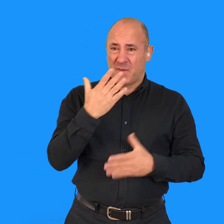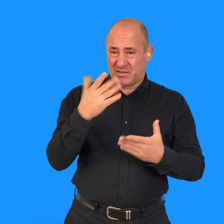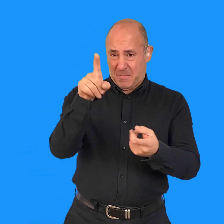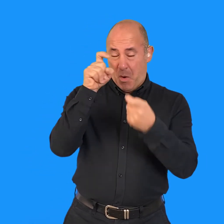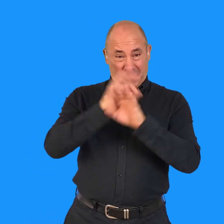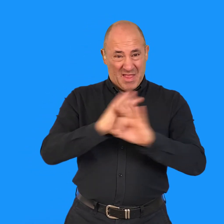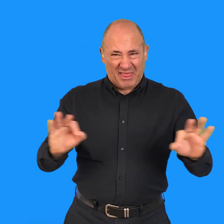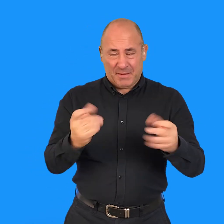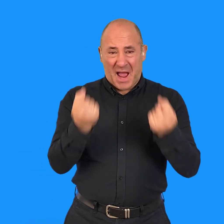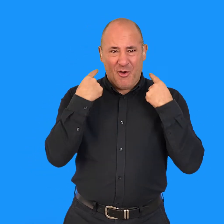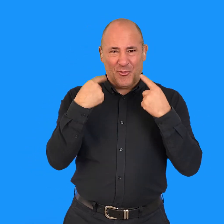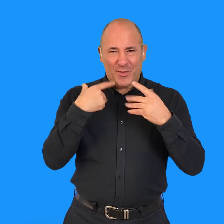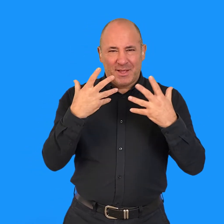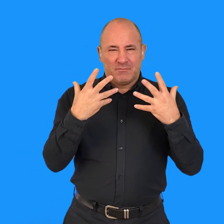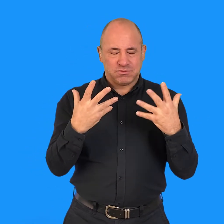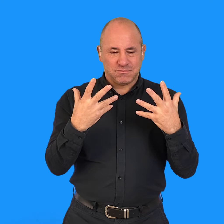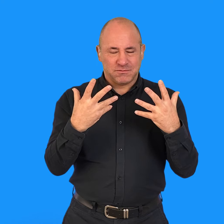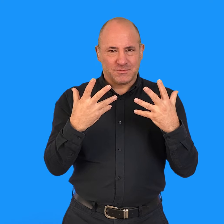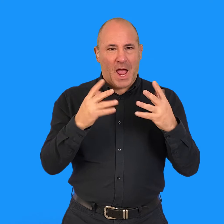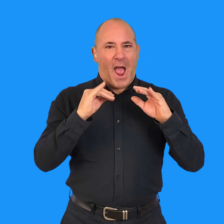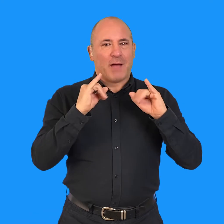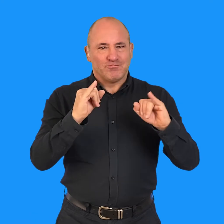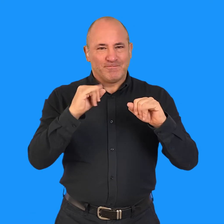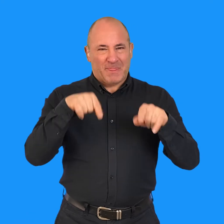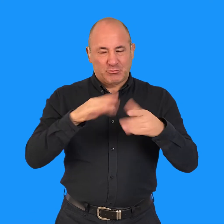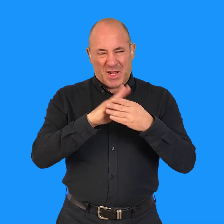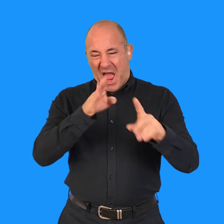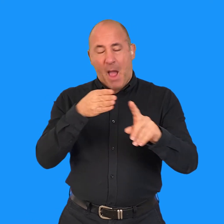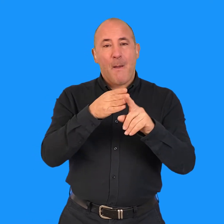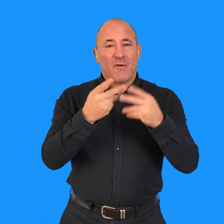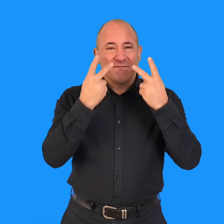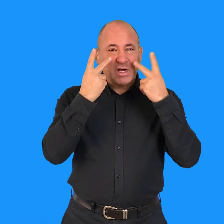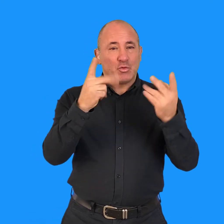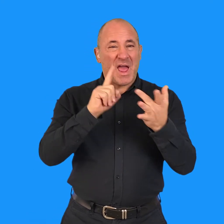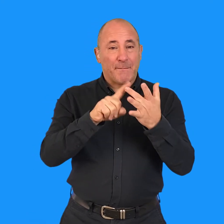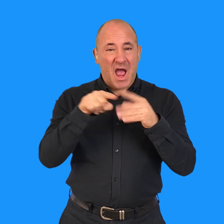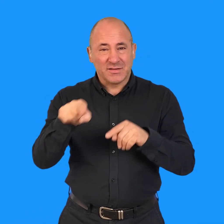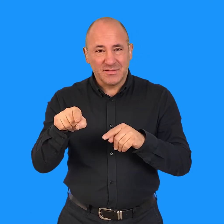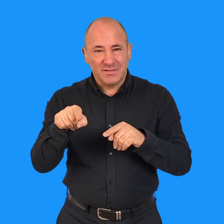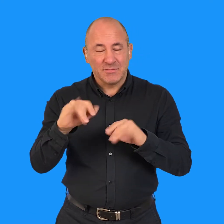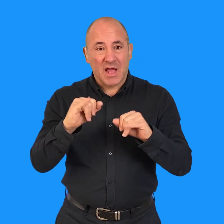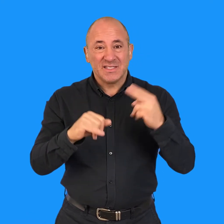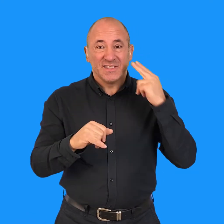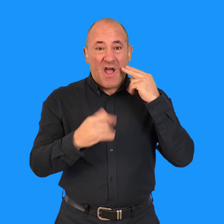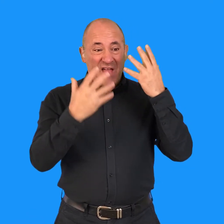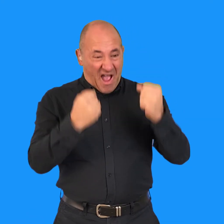but they don't know what's coming out." And I'm like, but this is for the visually impaired audience 'cause the deaf audience are getting it from seeing it visually.